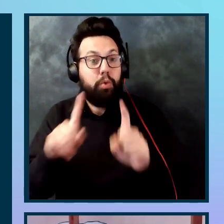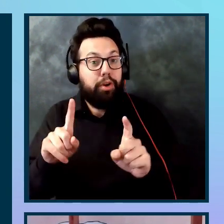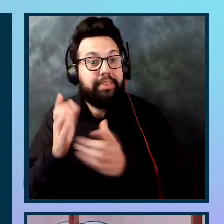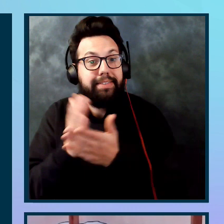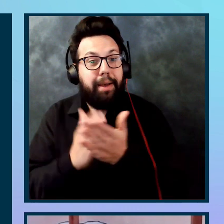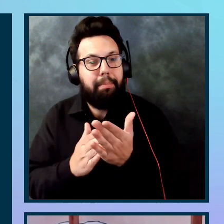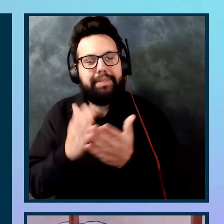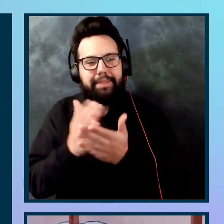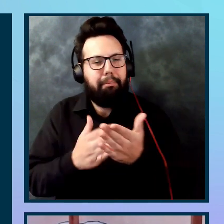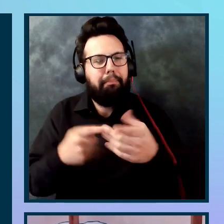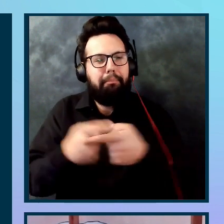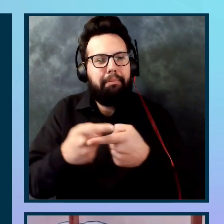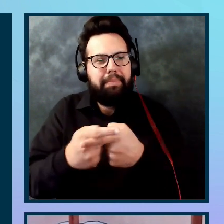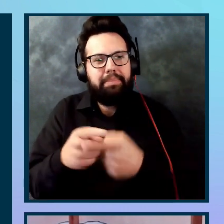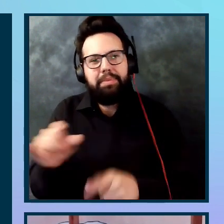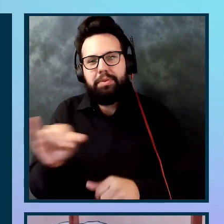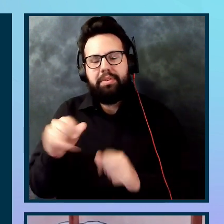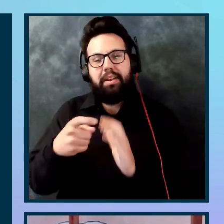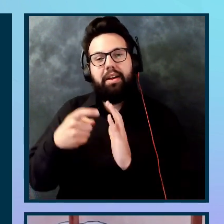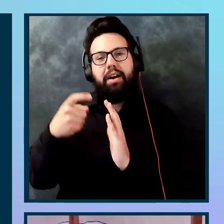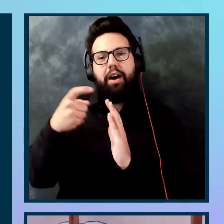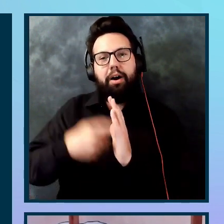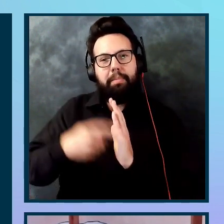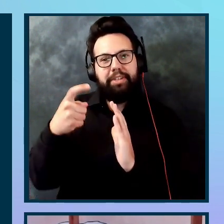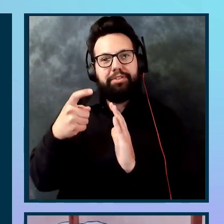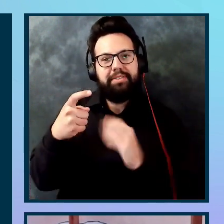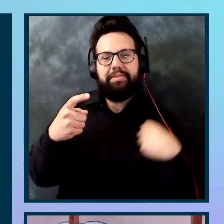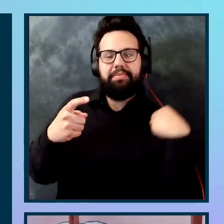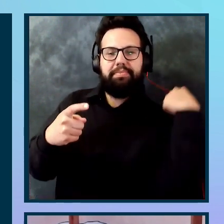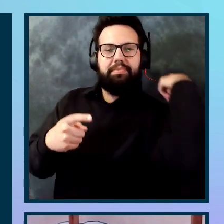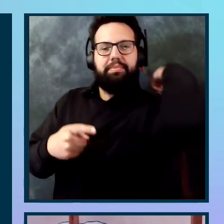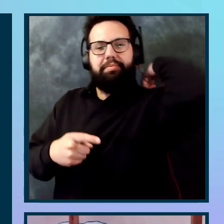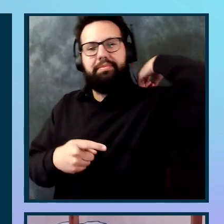Automation, I think, is also a fundamental part of accessibility, and we need to be able